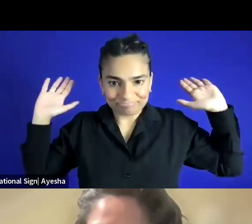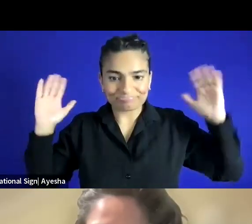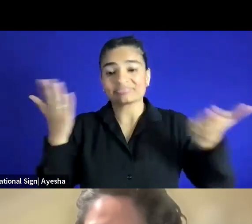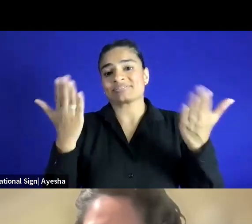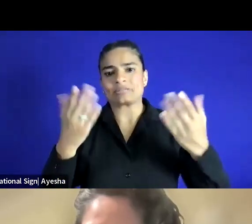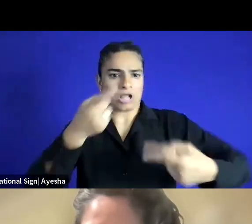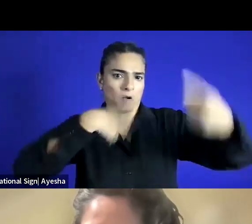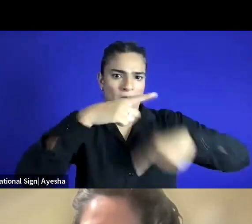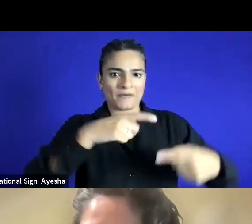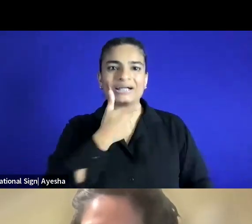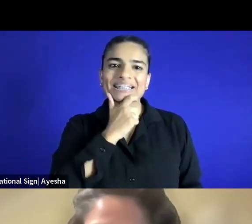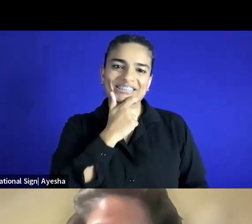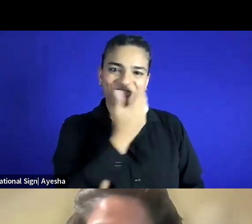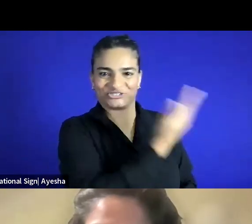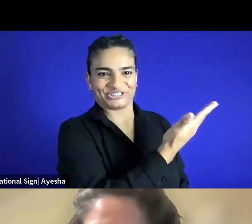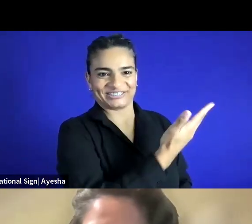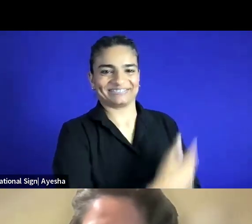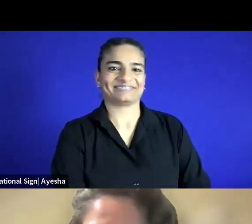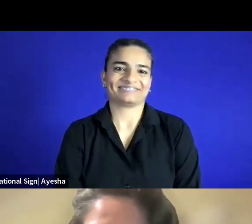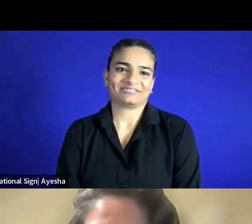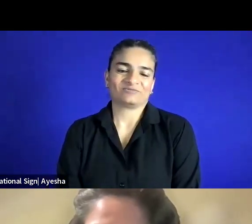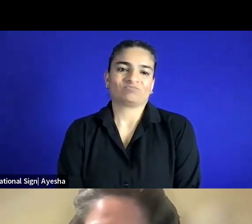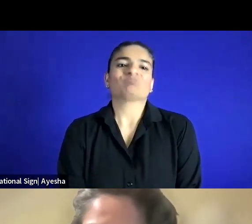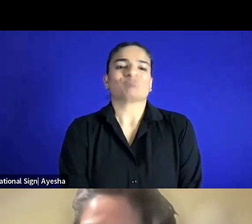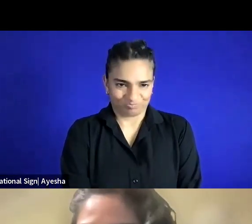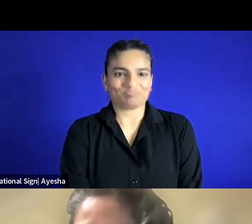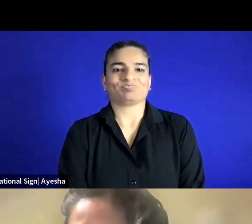Yes. Amazing.